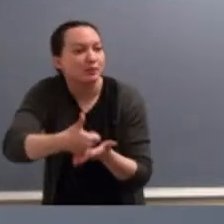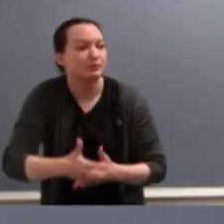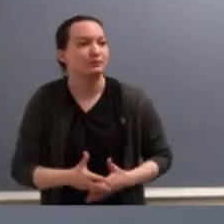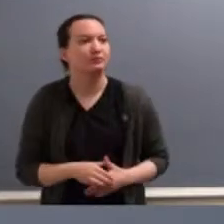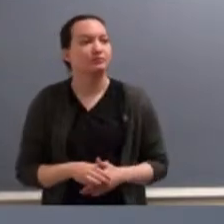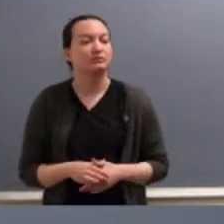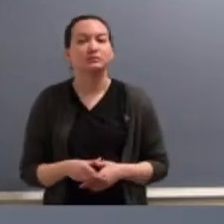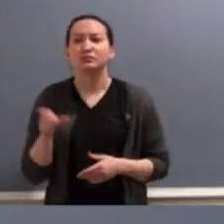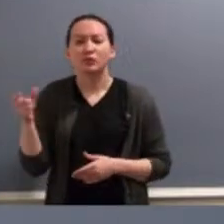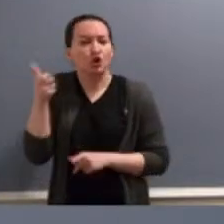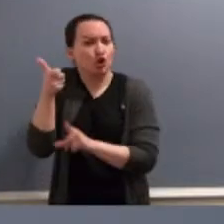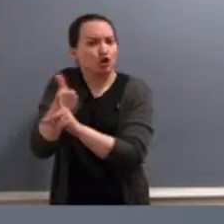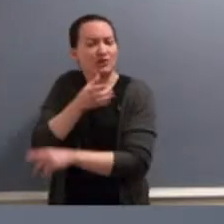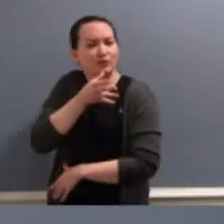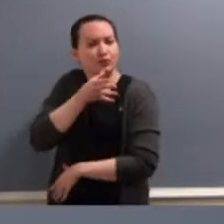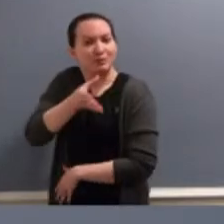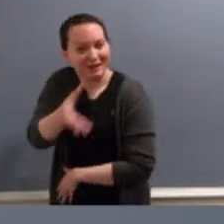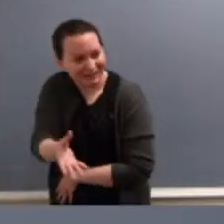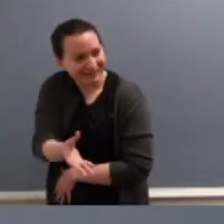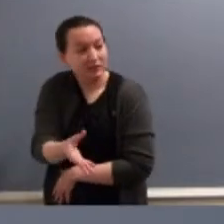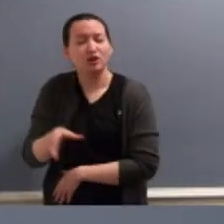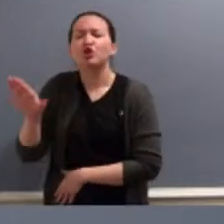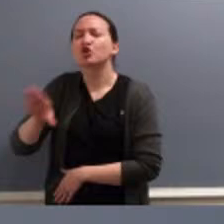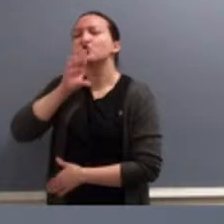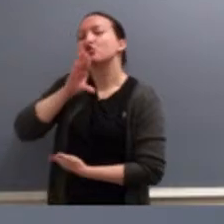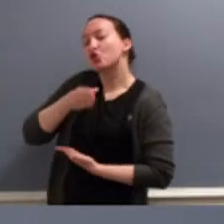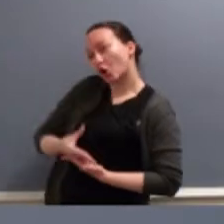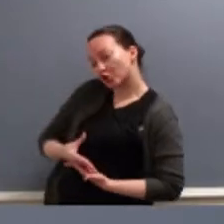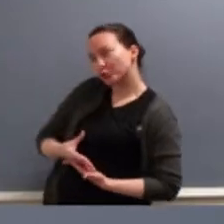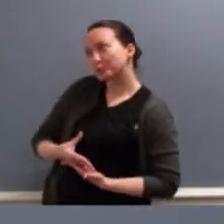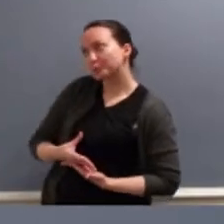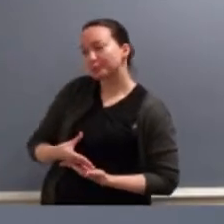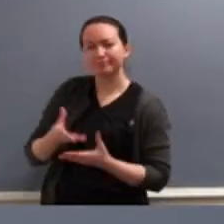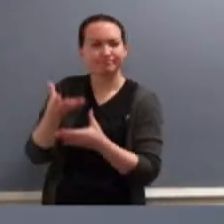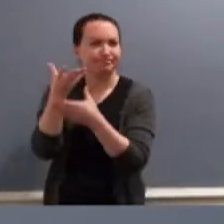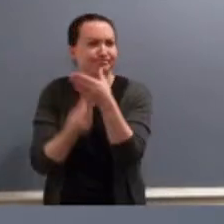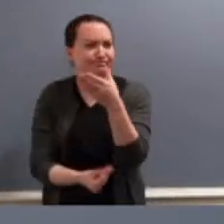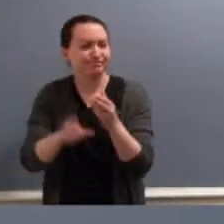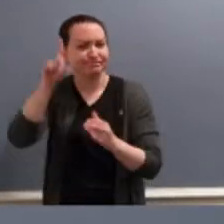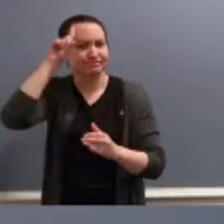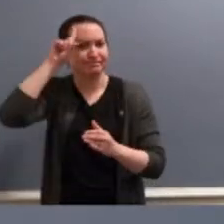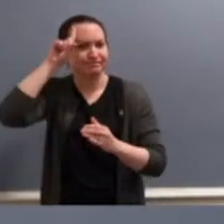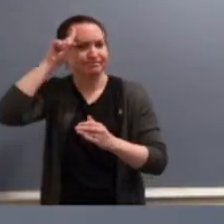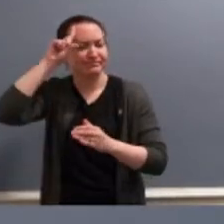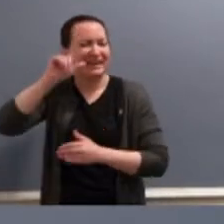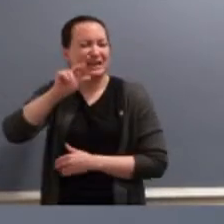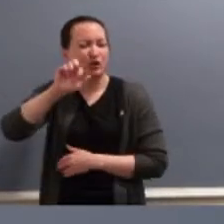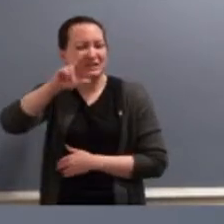she's a grandmother her daughter died of an aneurysm and she was taking care of